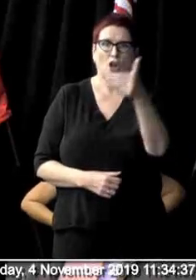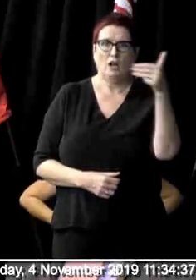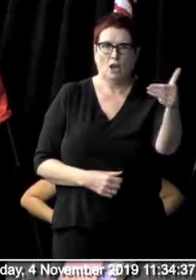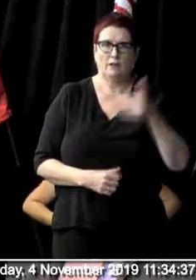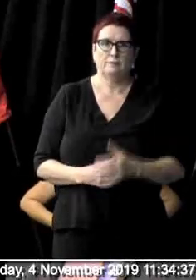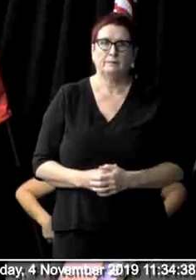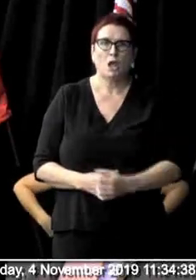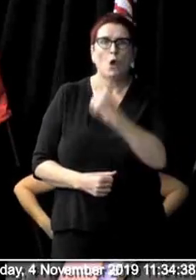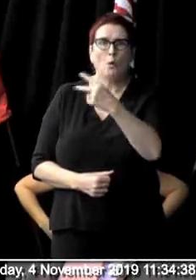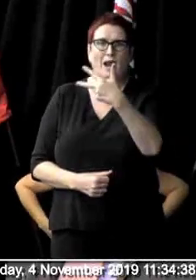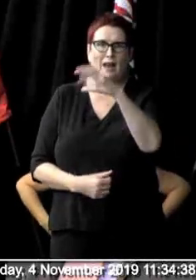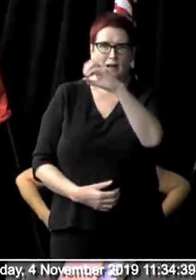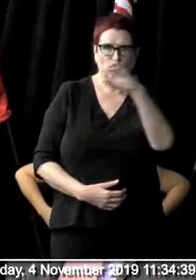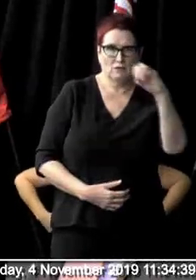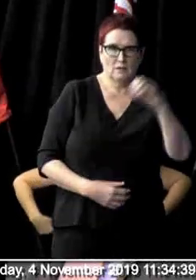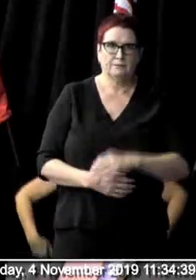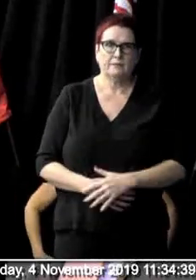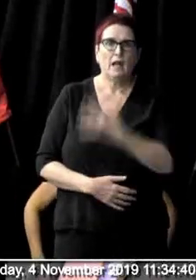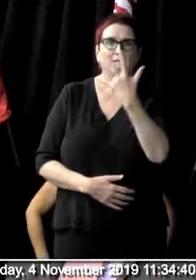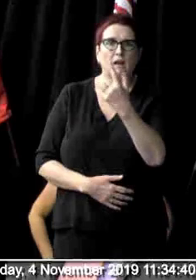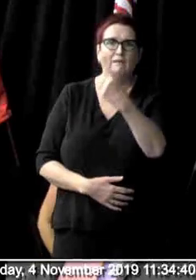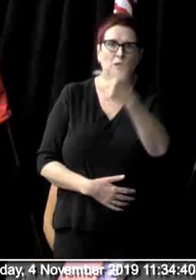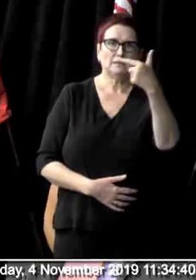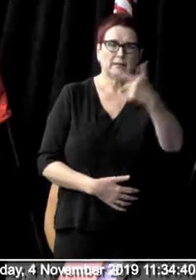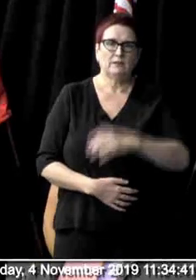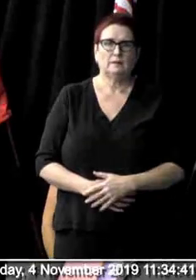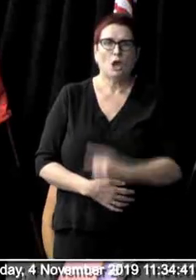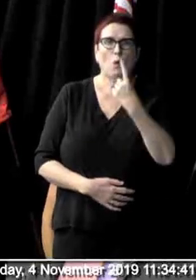That’s 1800 517 199.